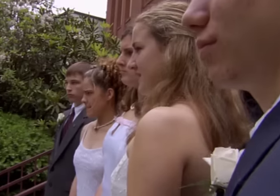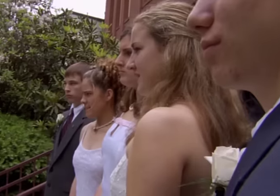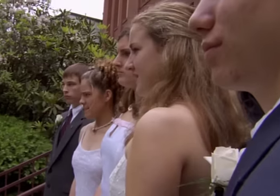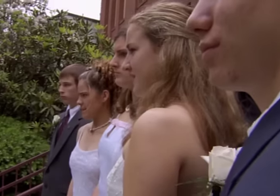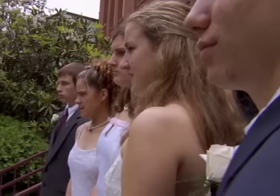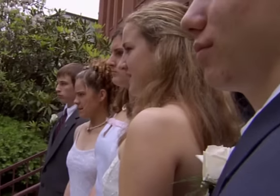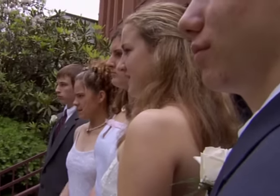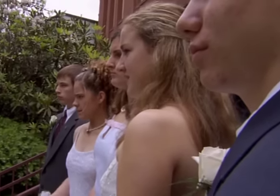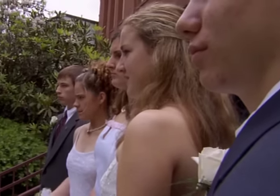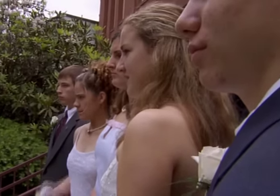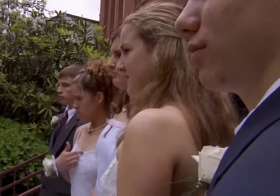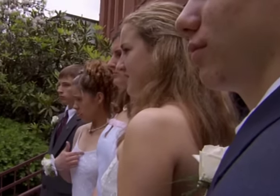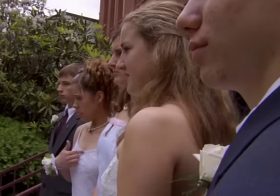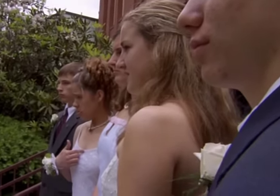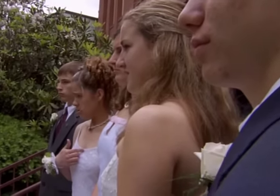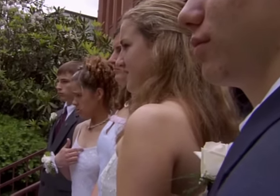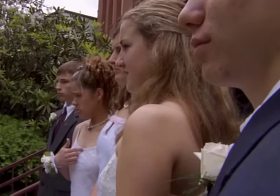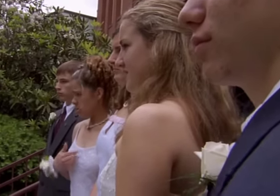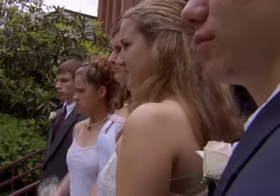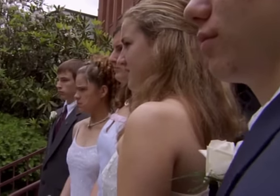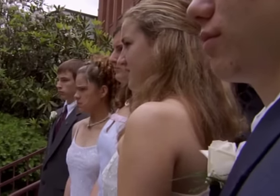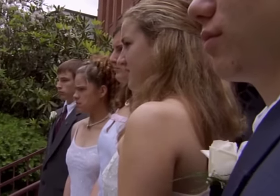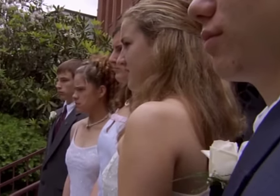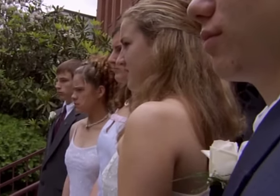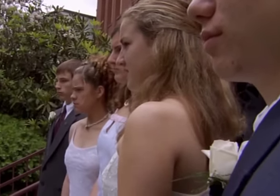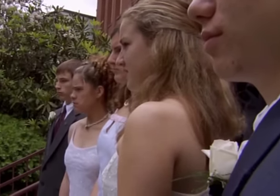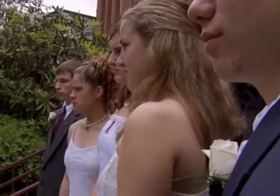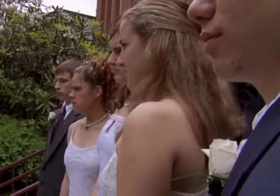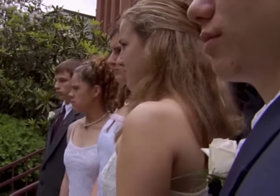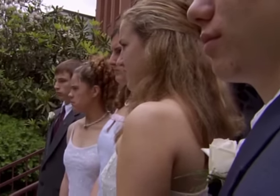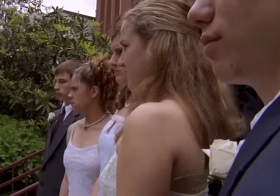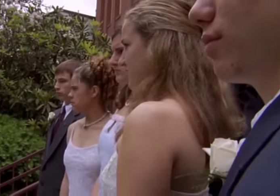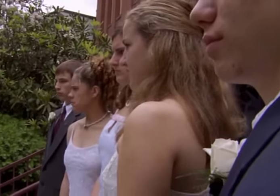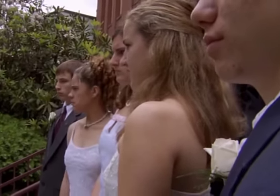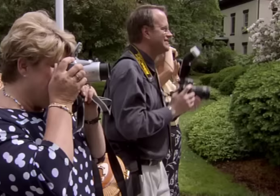Over 90% of all deaf people have parents who can hear.